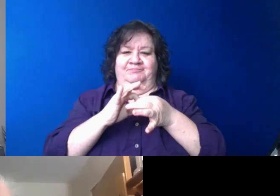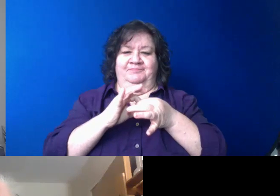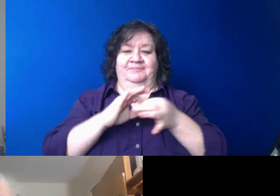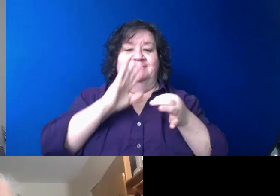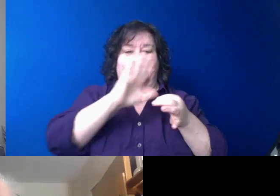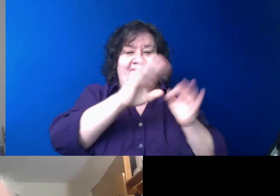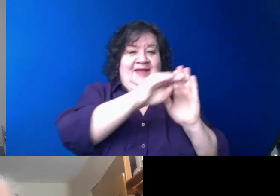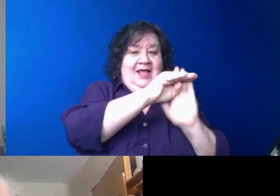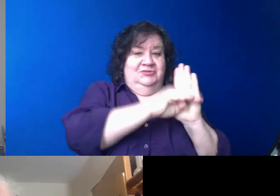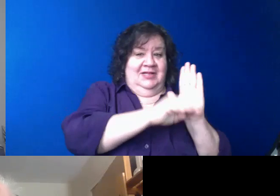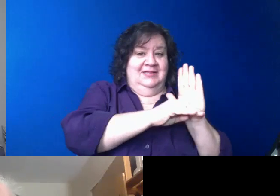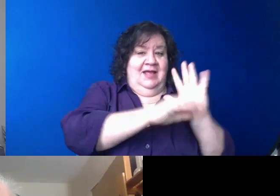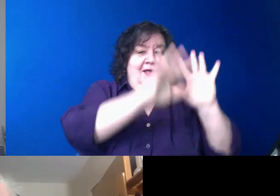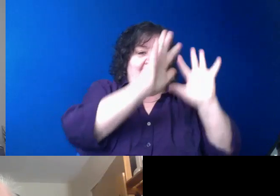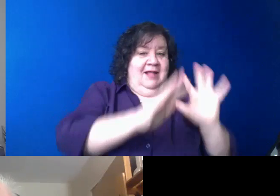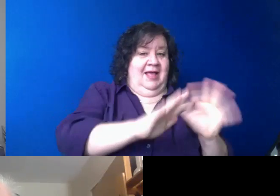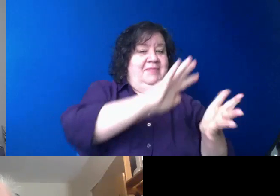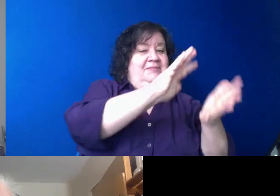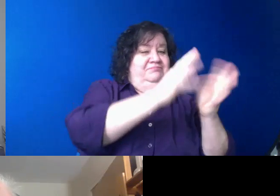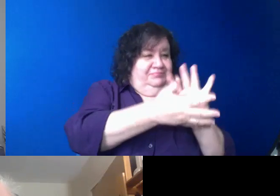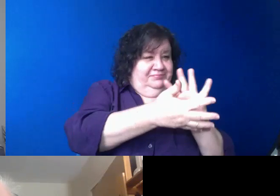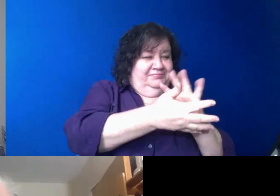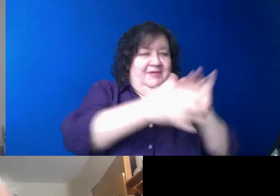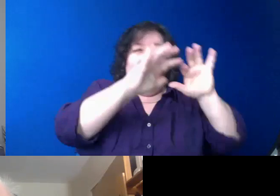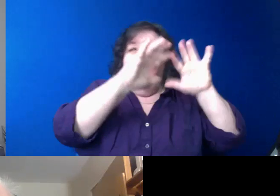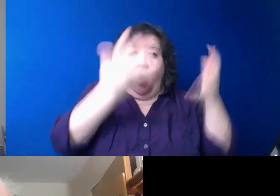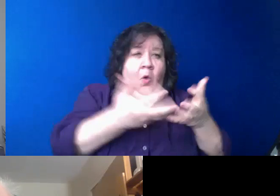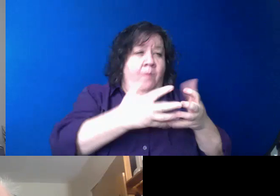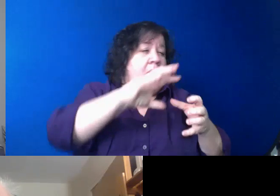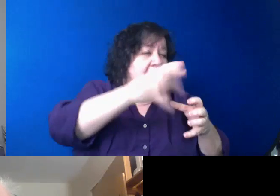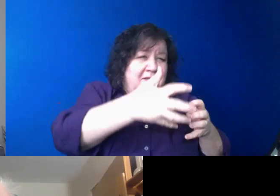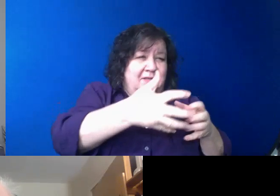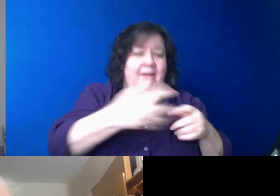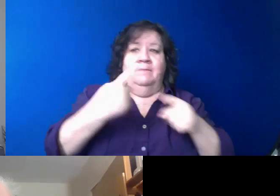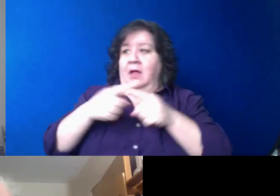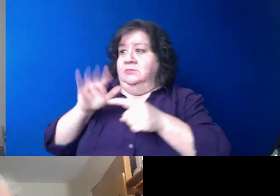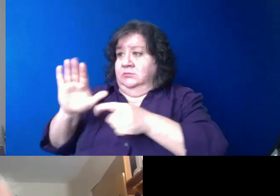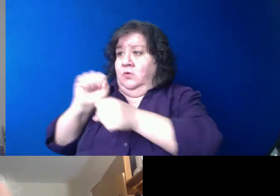examples at country level there isn't really a collective around what this looks like and what it